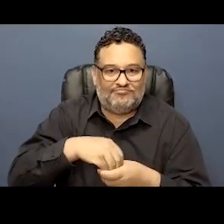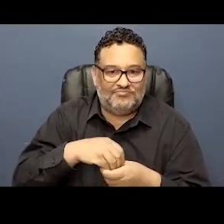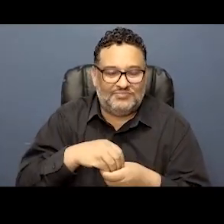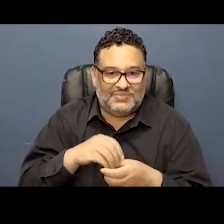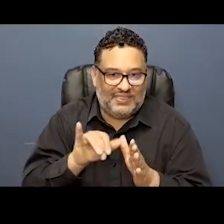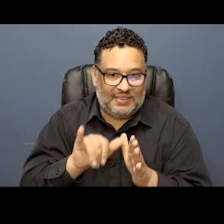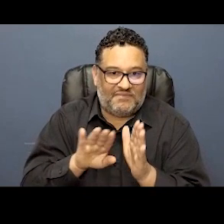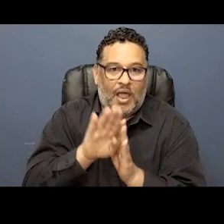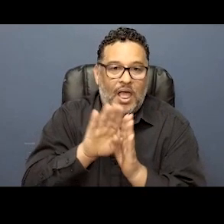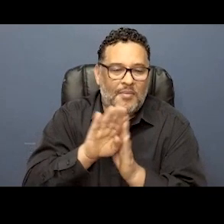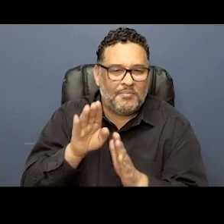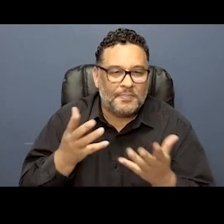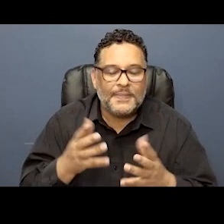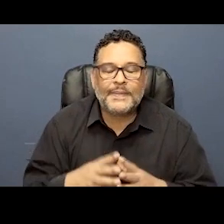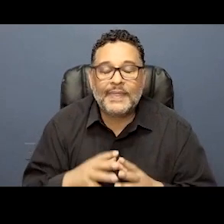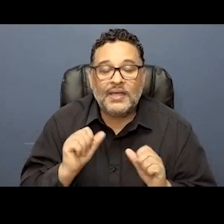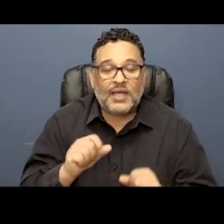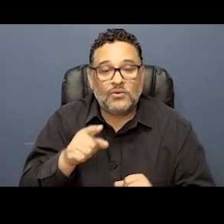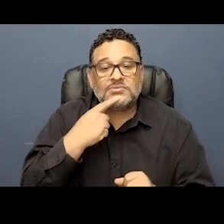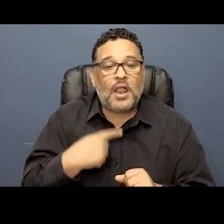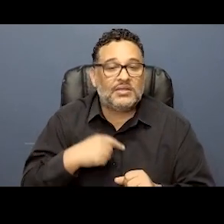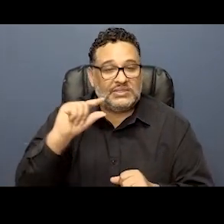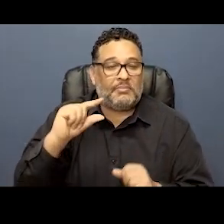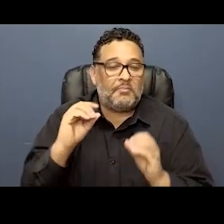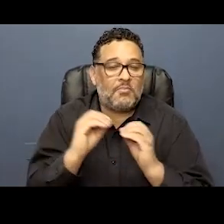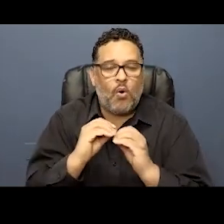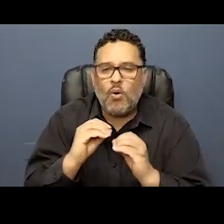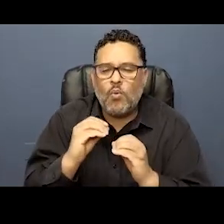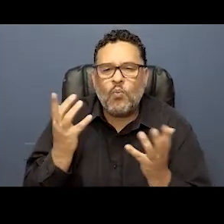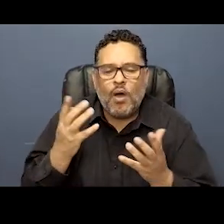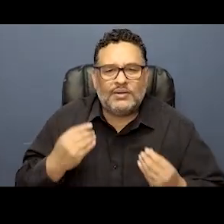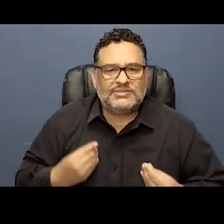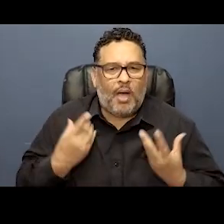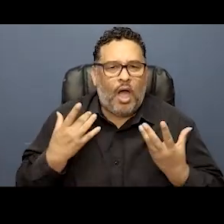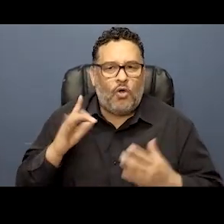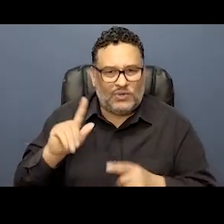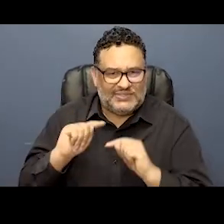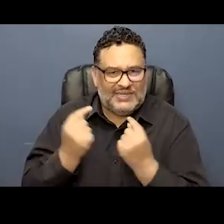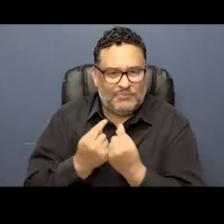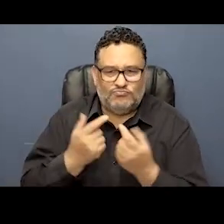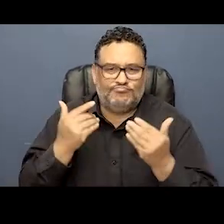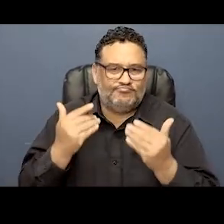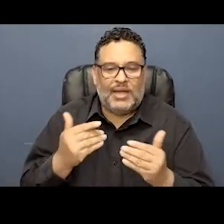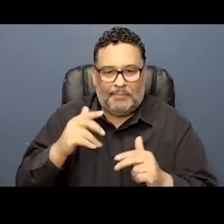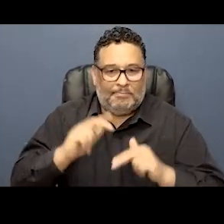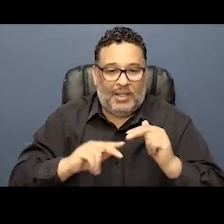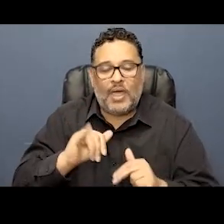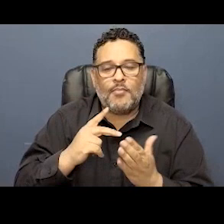into the development. Can you tell us a little more about what inspired your team to build the